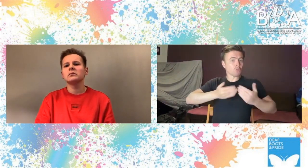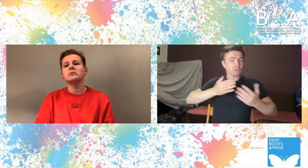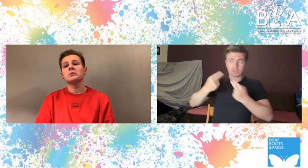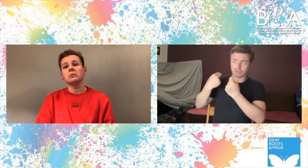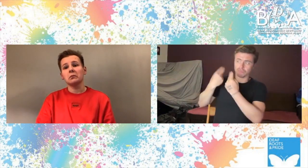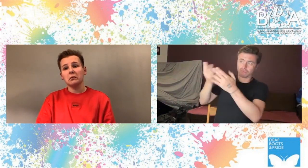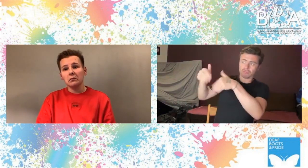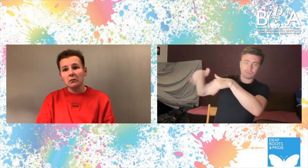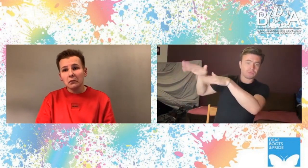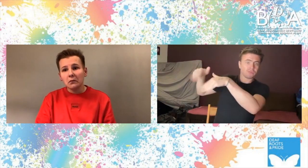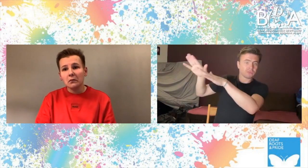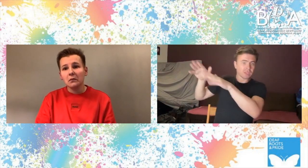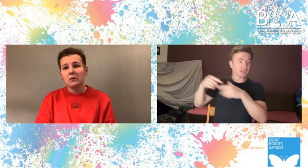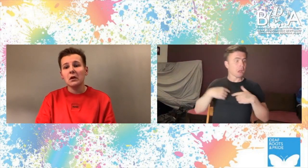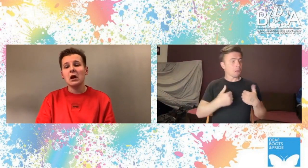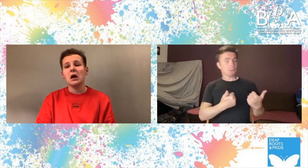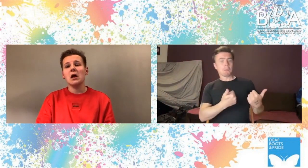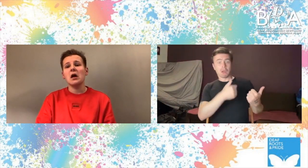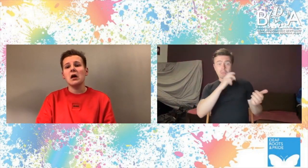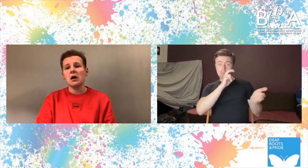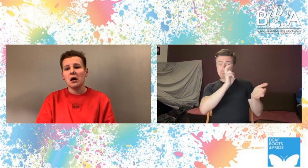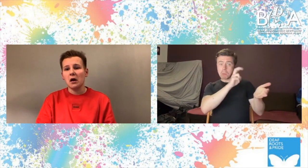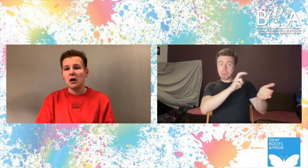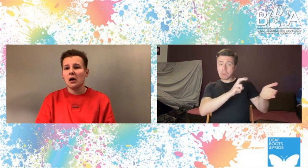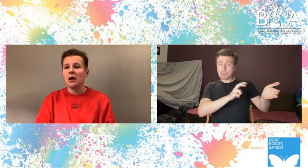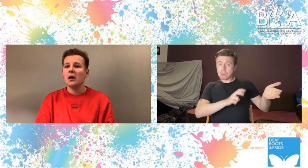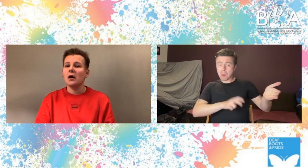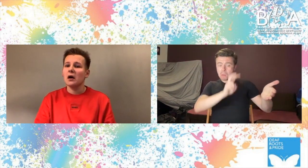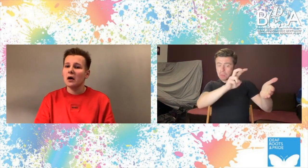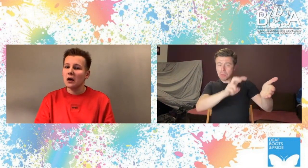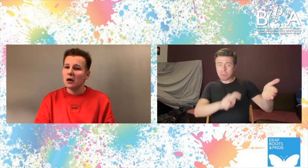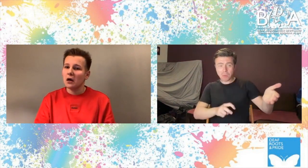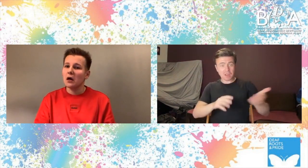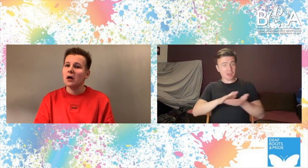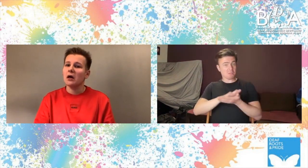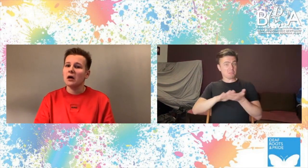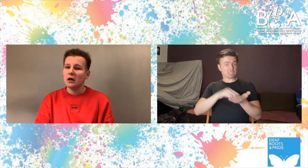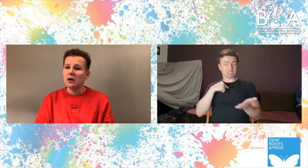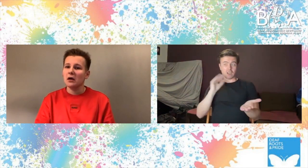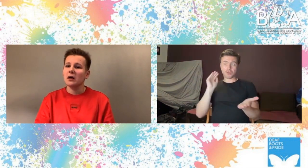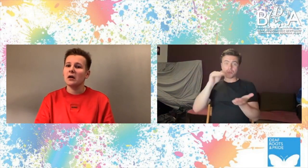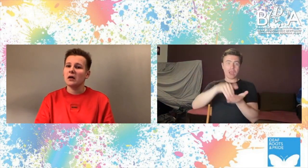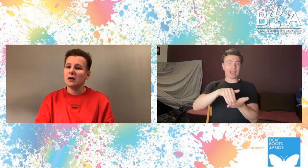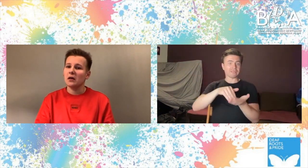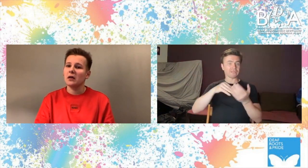all that for you. And they just booked. So, when I got into the classroom,